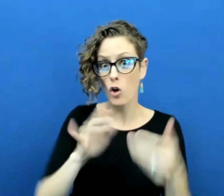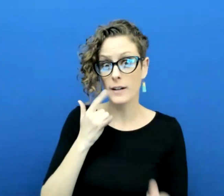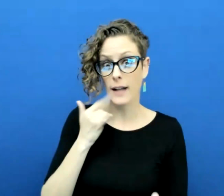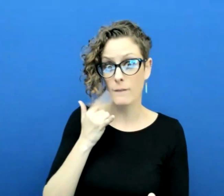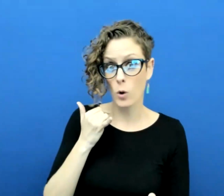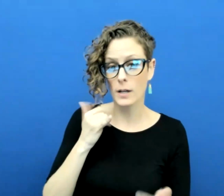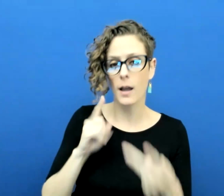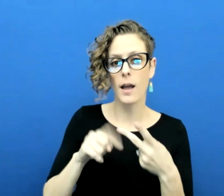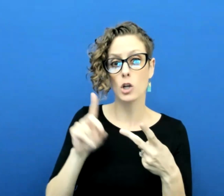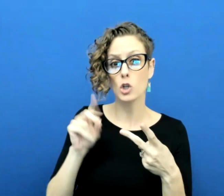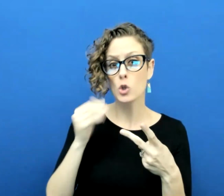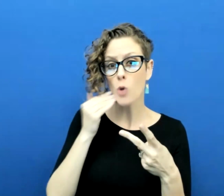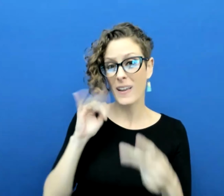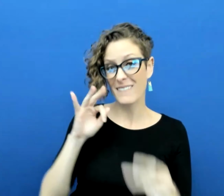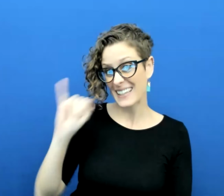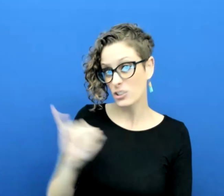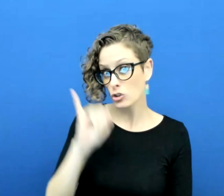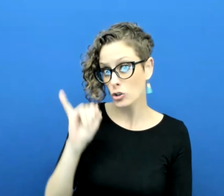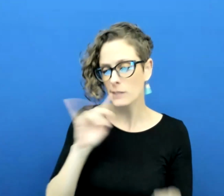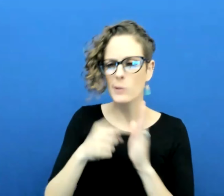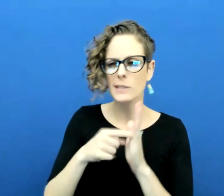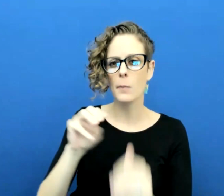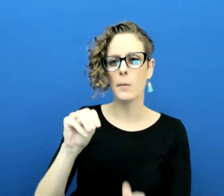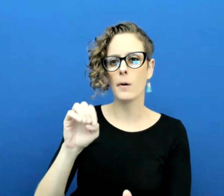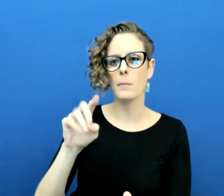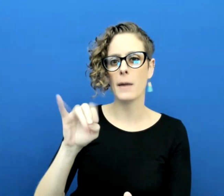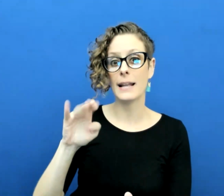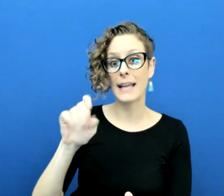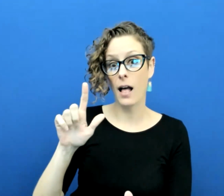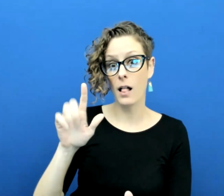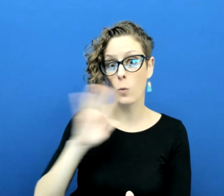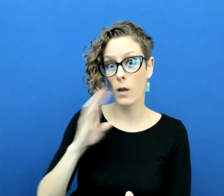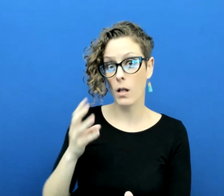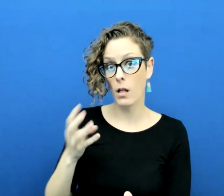do you know if Insurance like medical might cover any of these Services that's part of a question